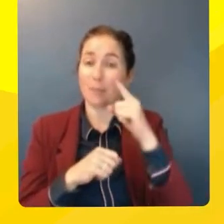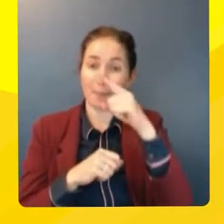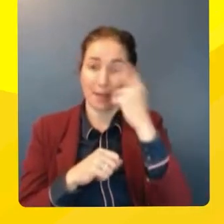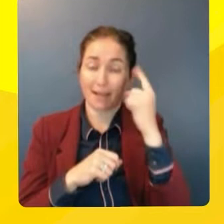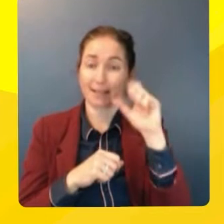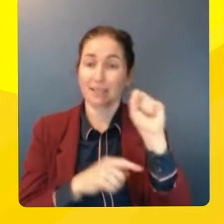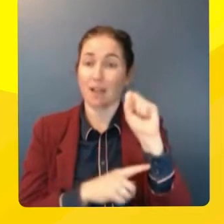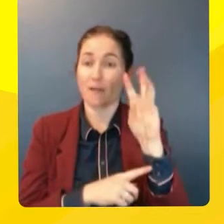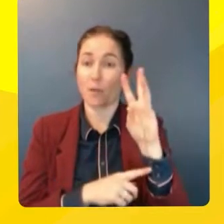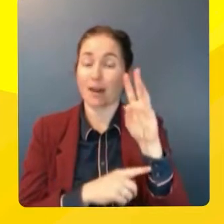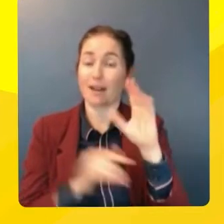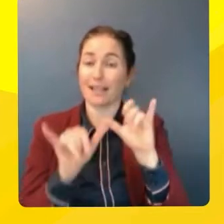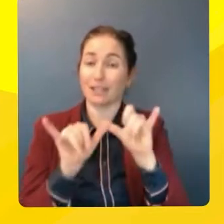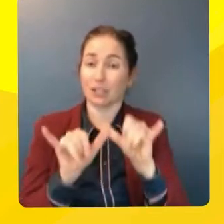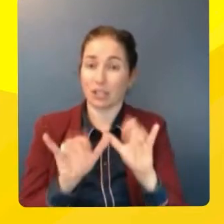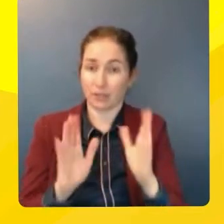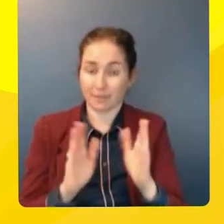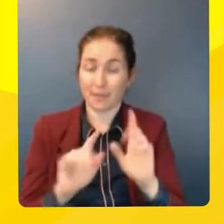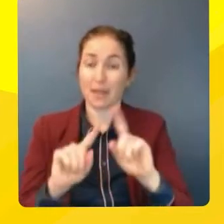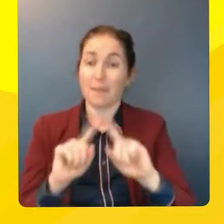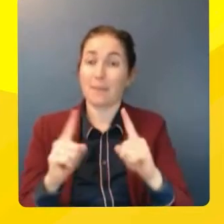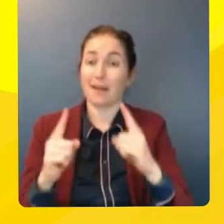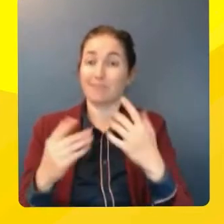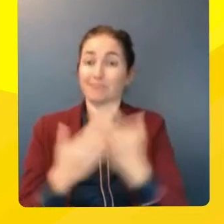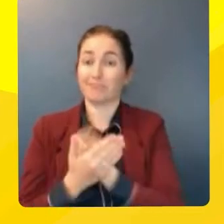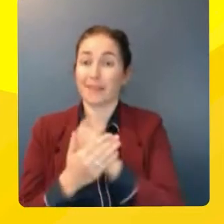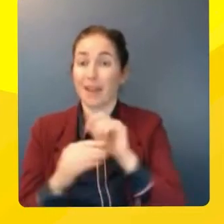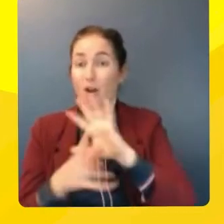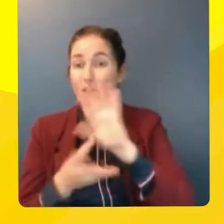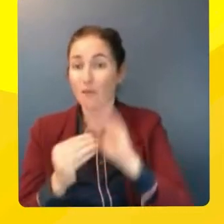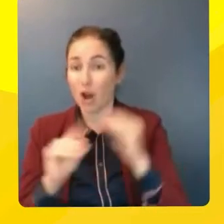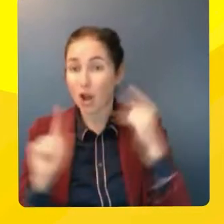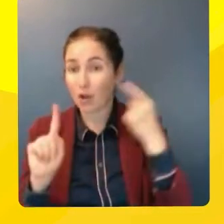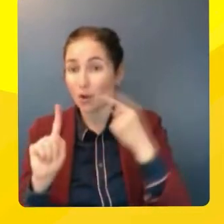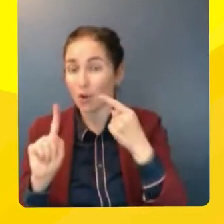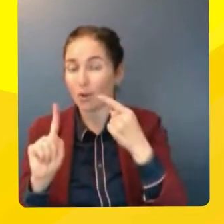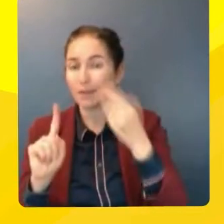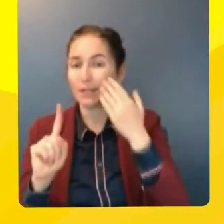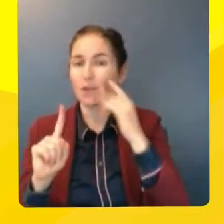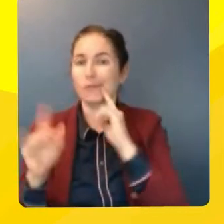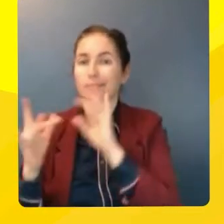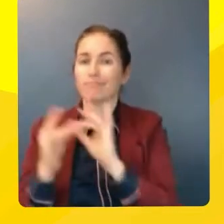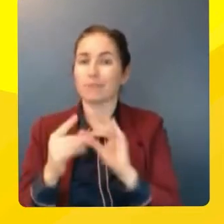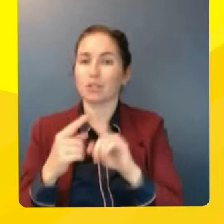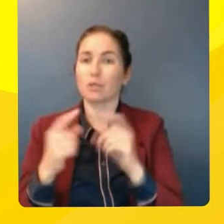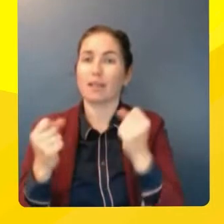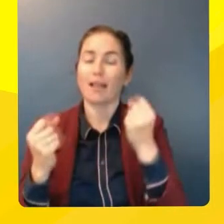However, the attainment of that overall goal is underpinned by a lot of organizational processes,